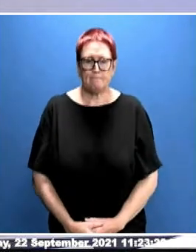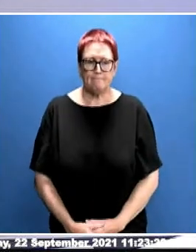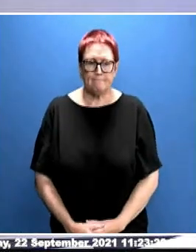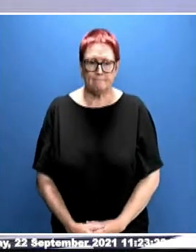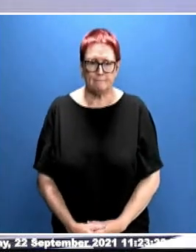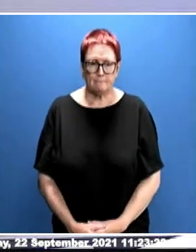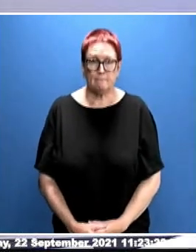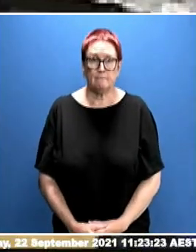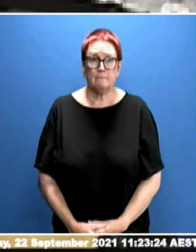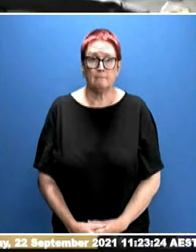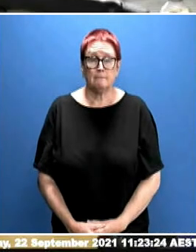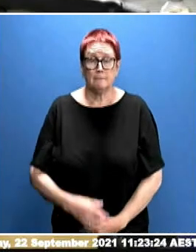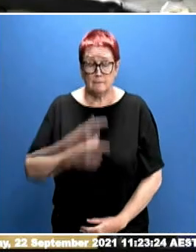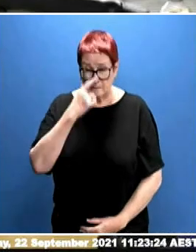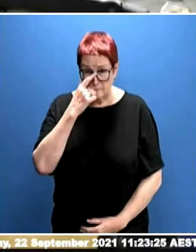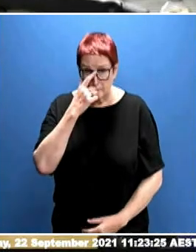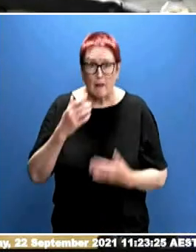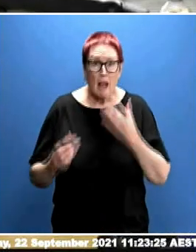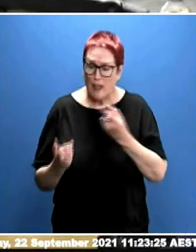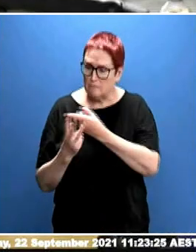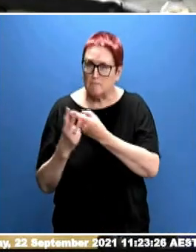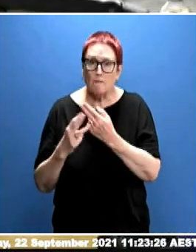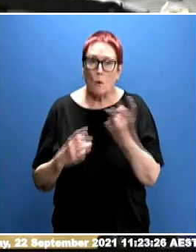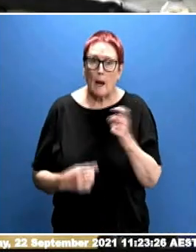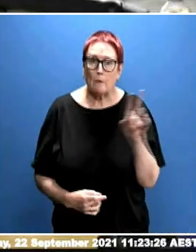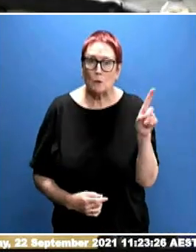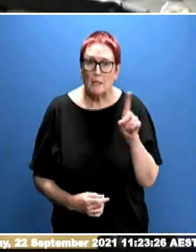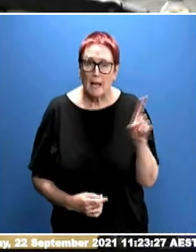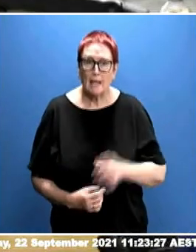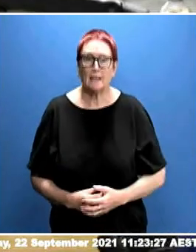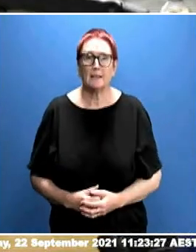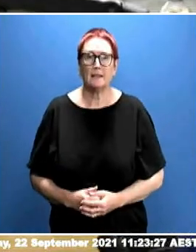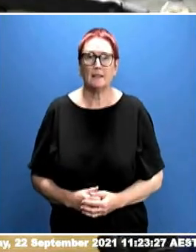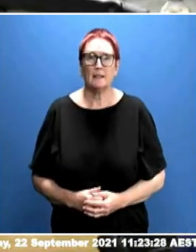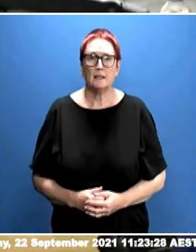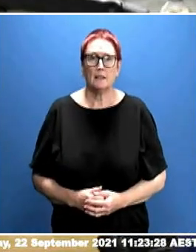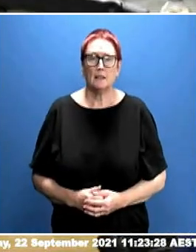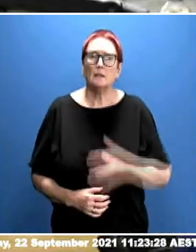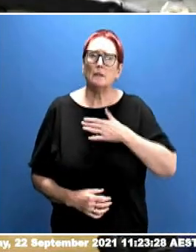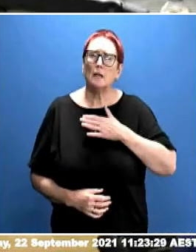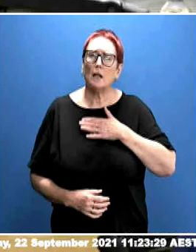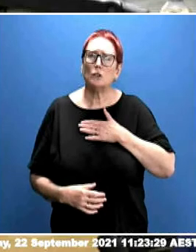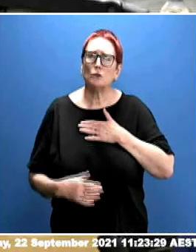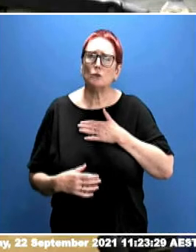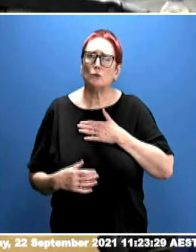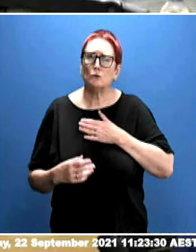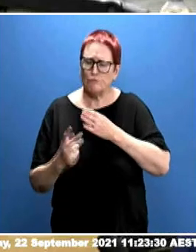Thank you all for attending today. Could we please just perhaps go through with each of you